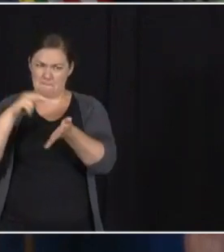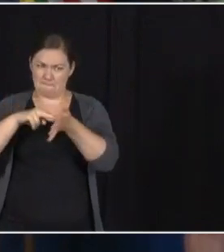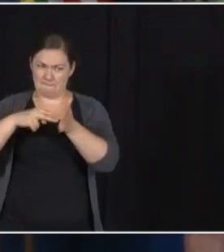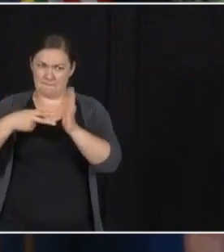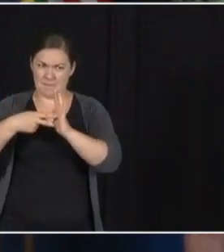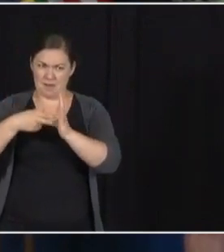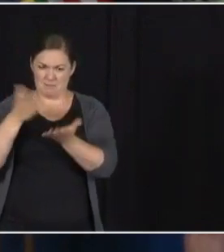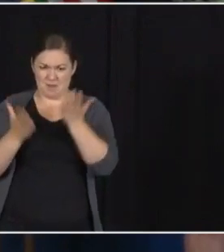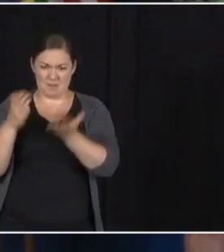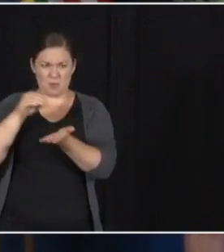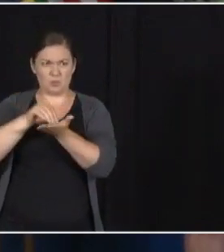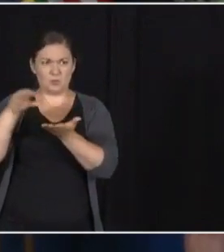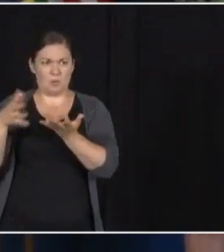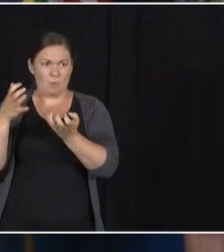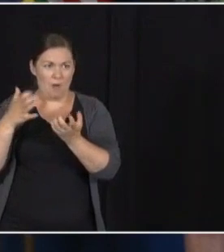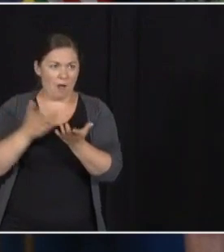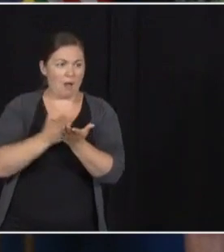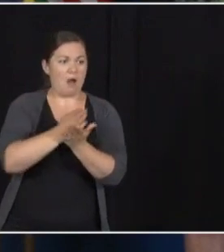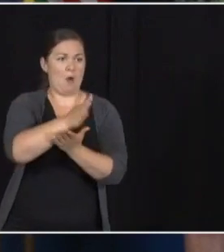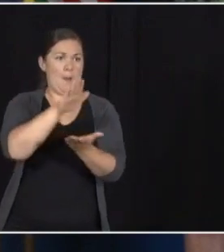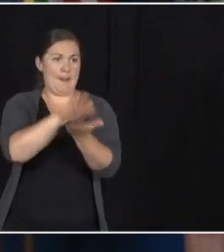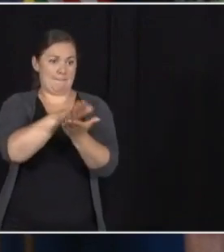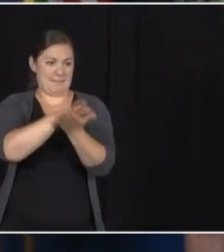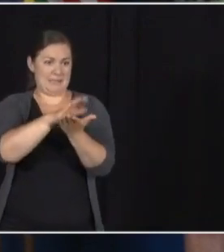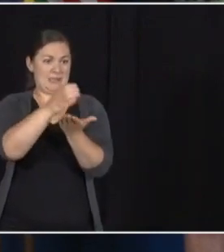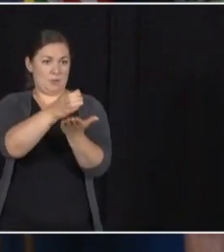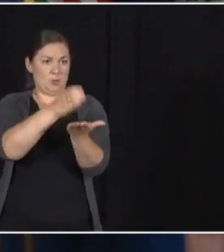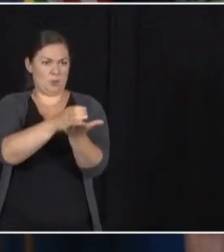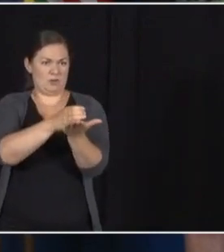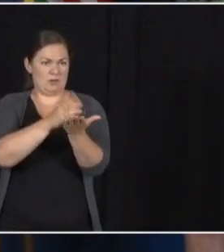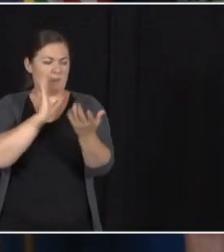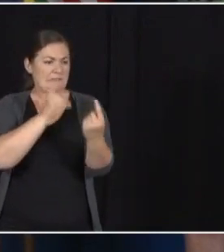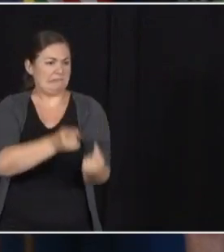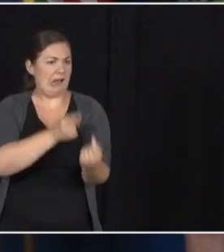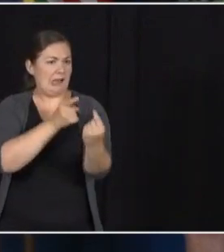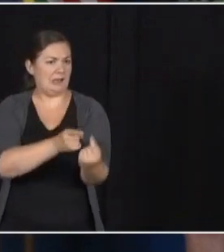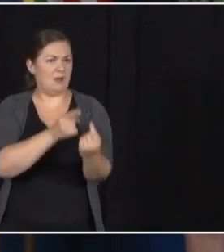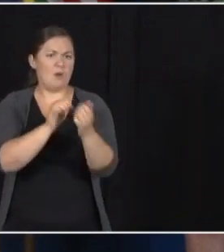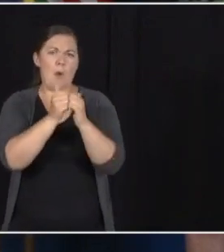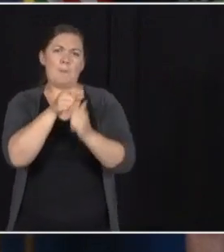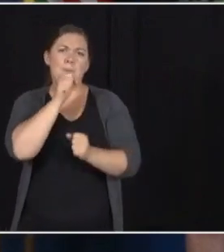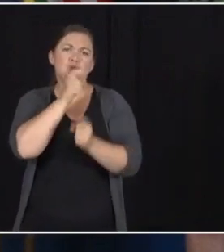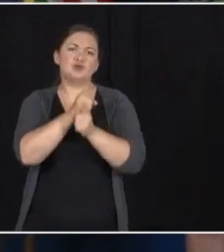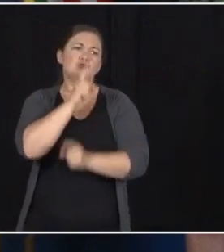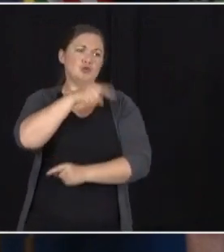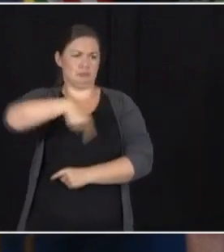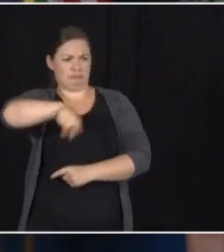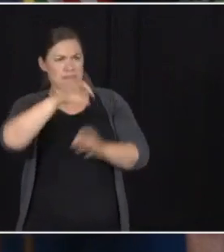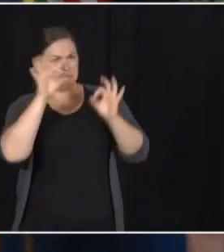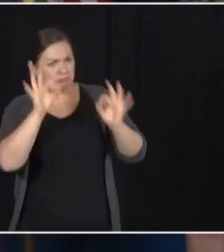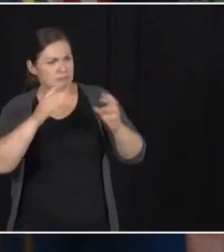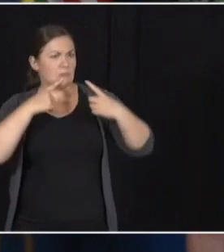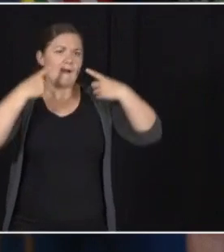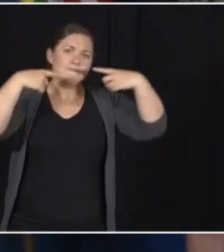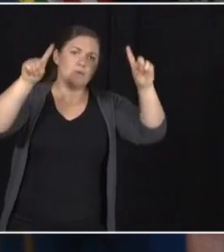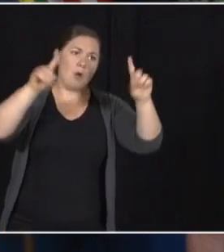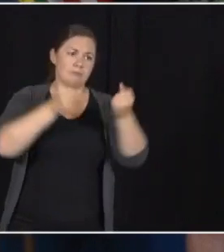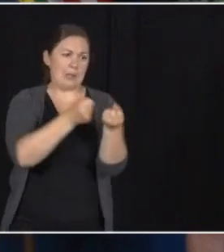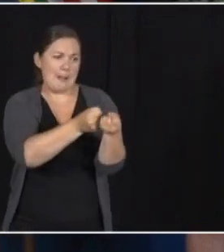in some of the courses, academic courses, will be able to succeed in high school and what specific things are you going to do